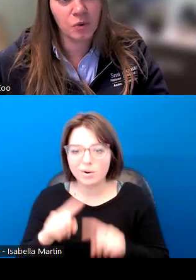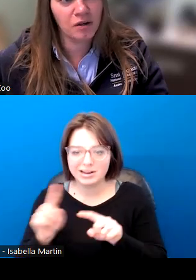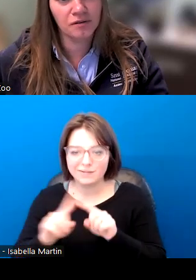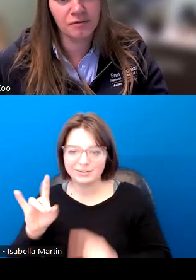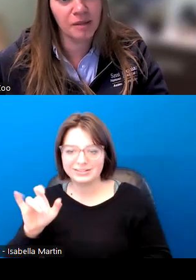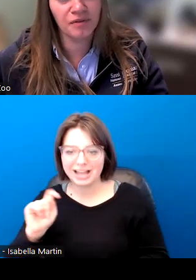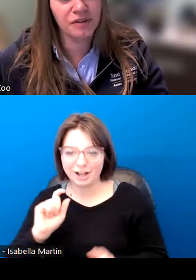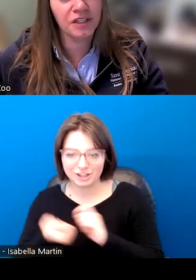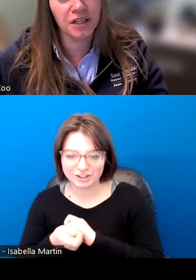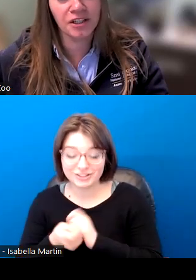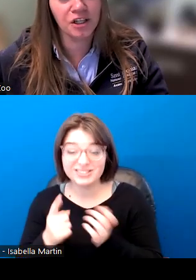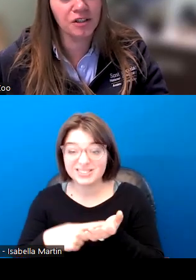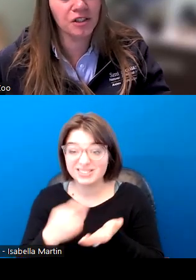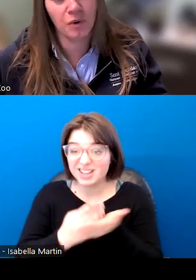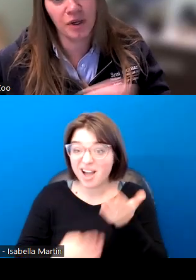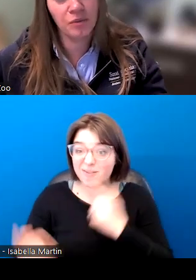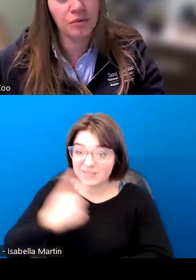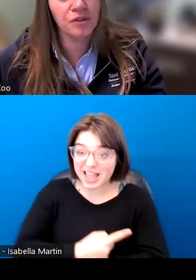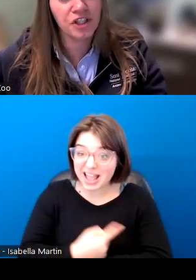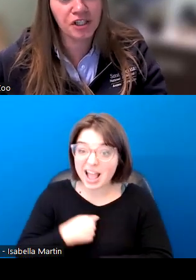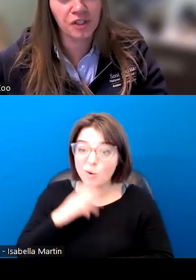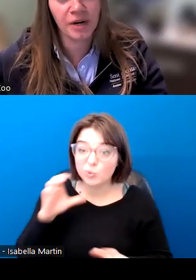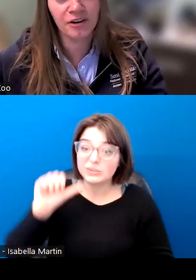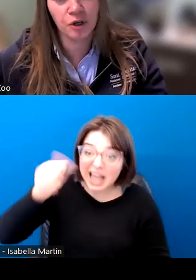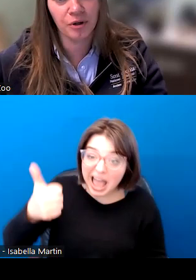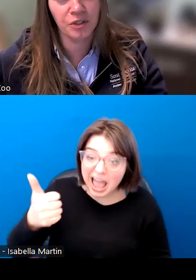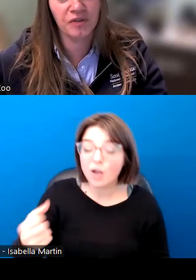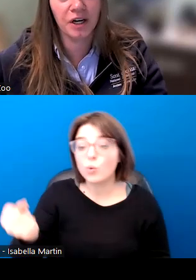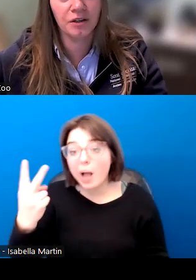12 maybe even 15 diet changes. You know when we do these changes for these migratory birds we've got